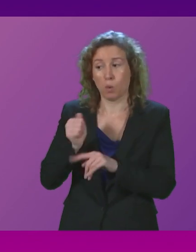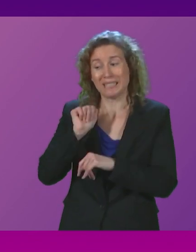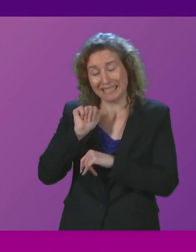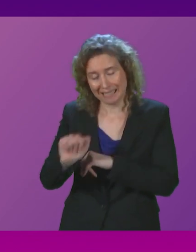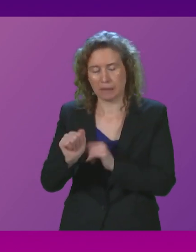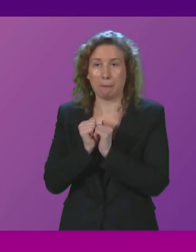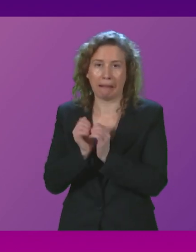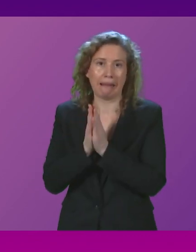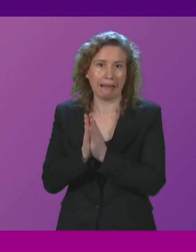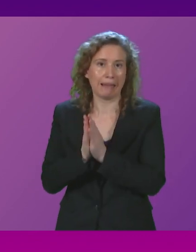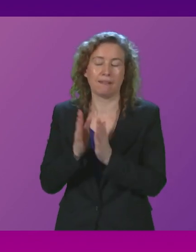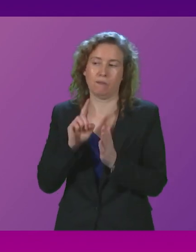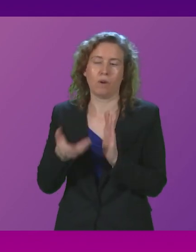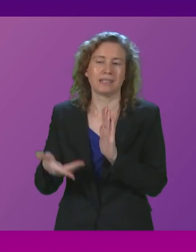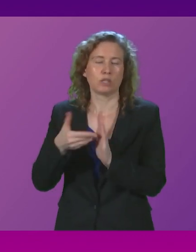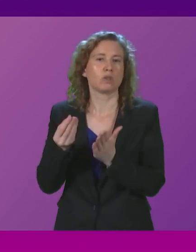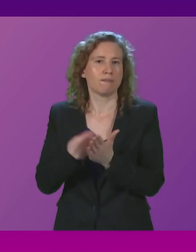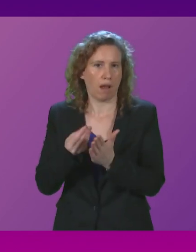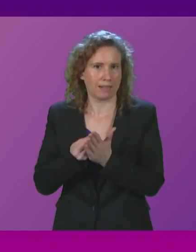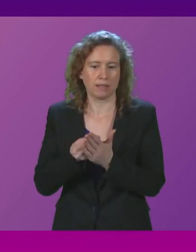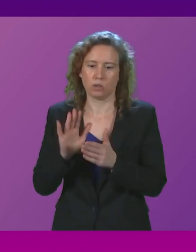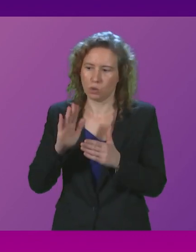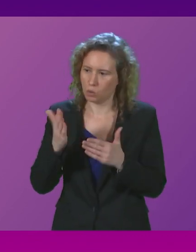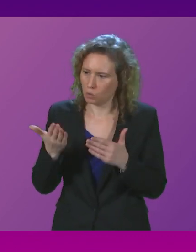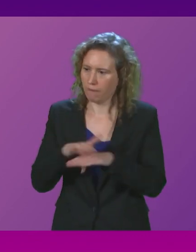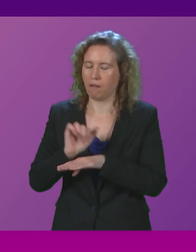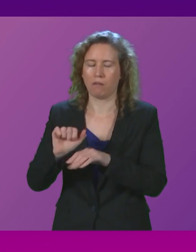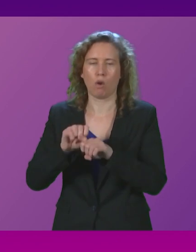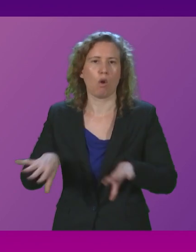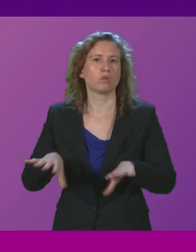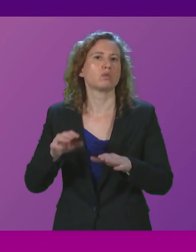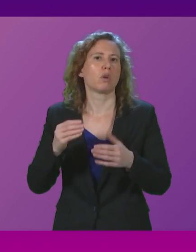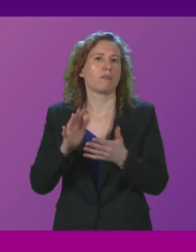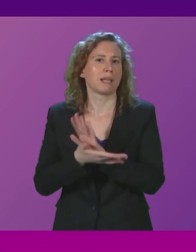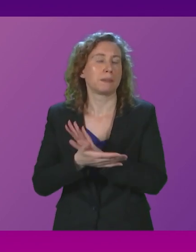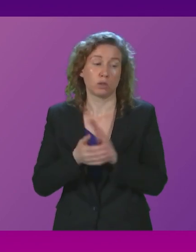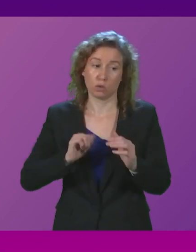additional finance to address loss and damage, and we will always do whatever we can to play